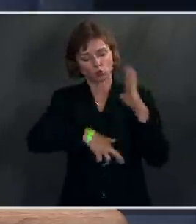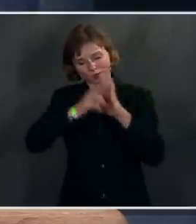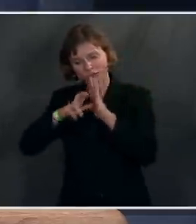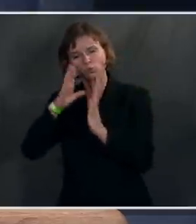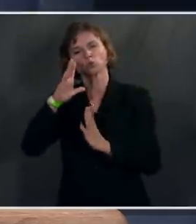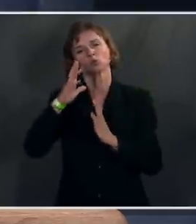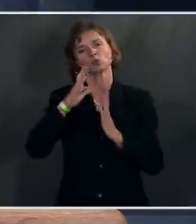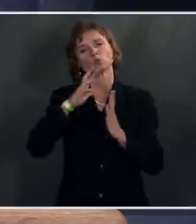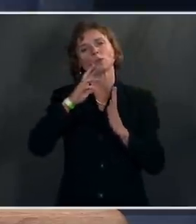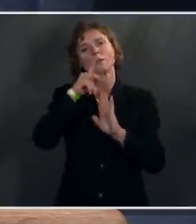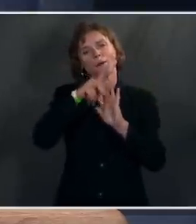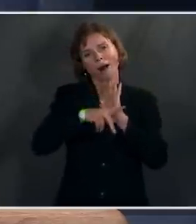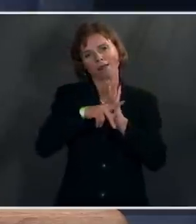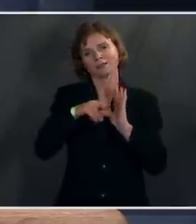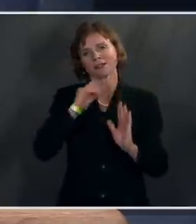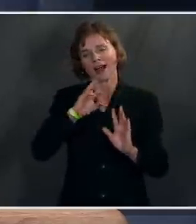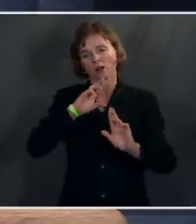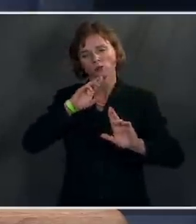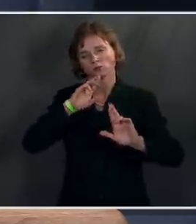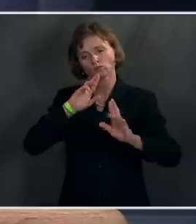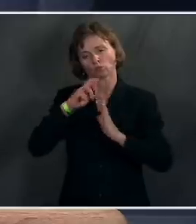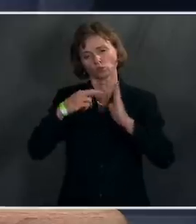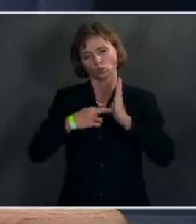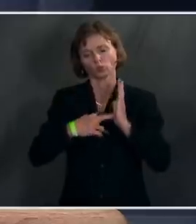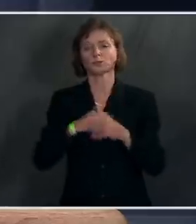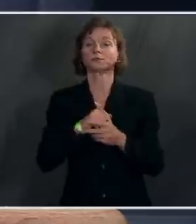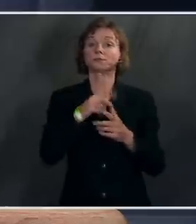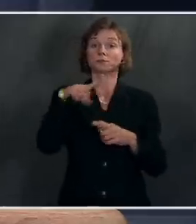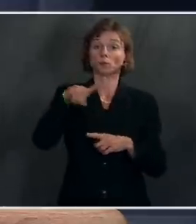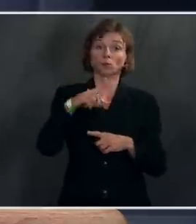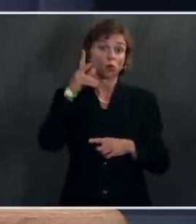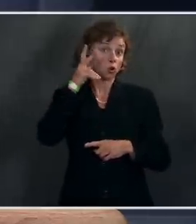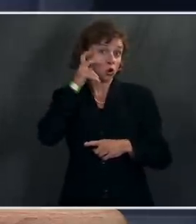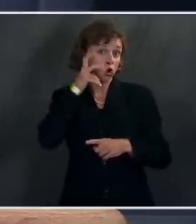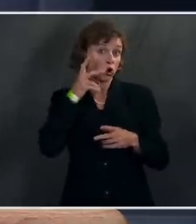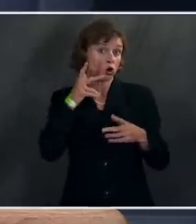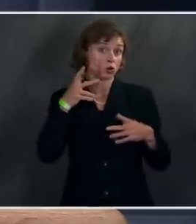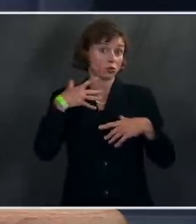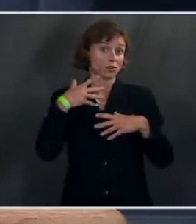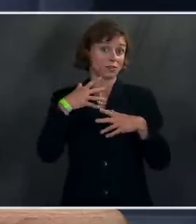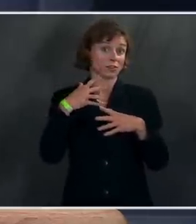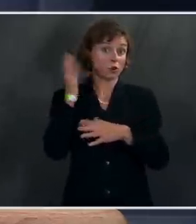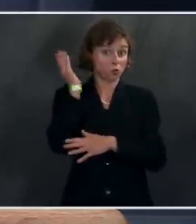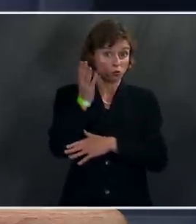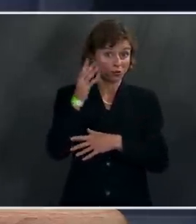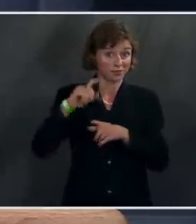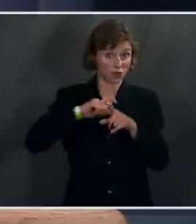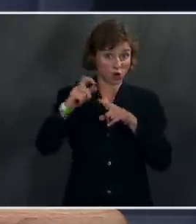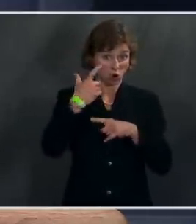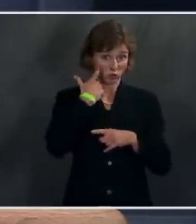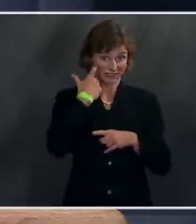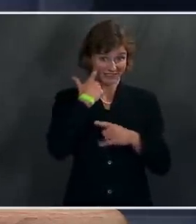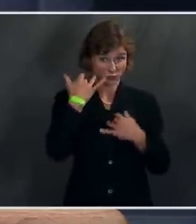As many of you also may have been on the briefing call that we had a little bit earlier today. But for those of you who are not, we have announced,